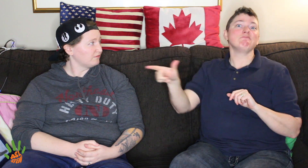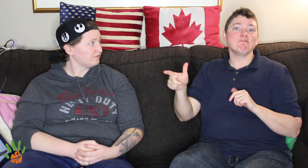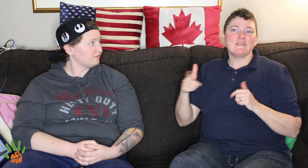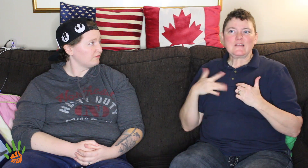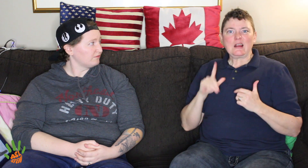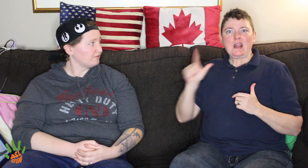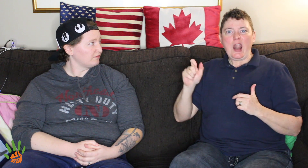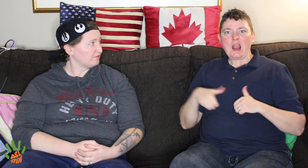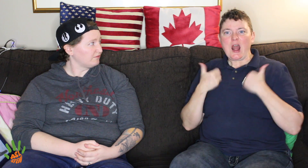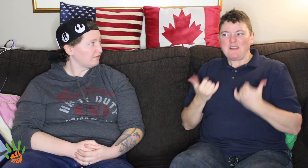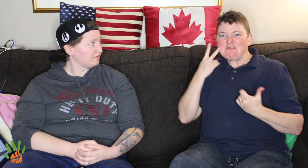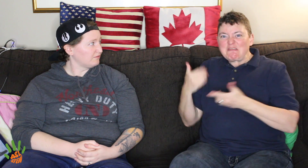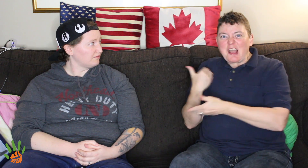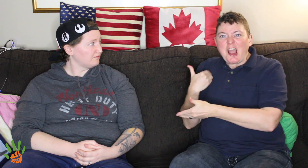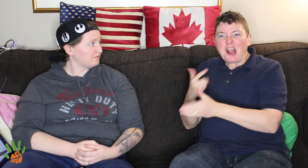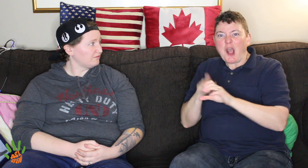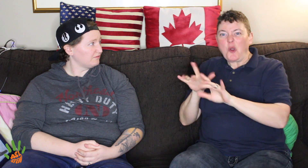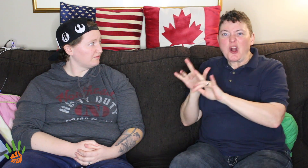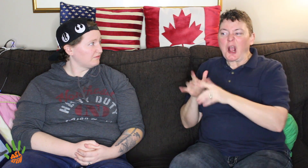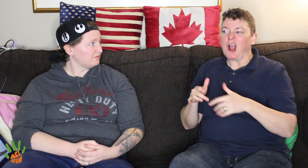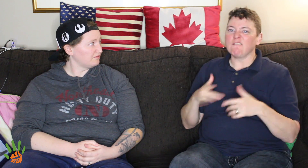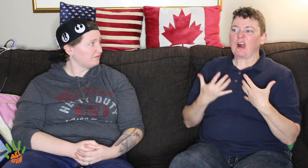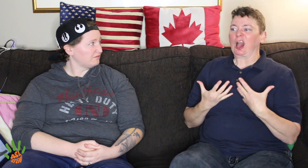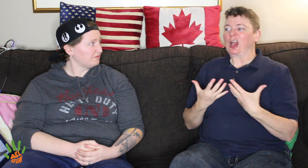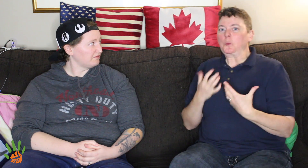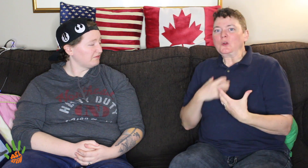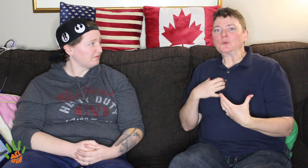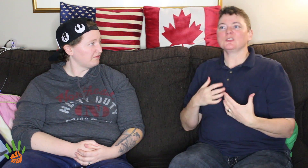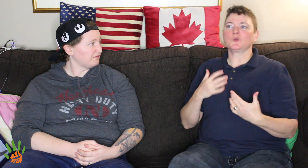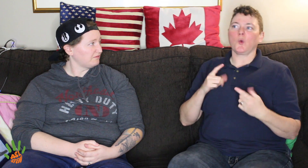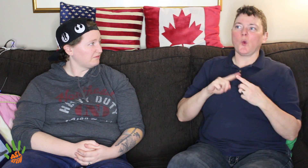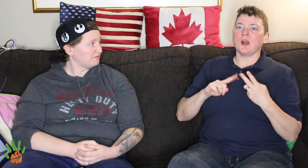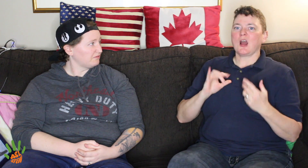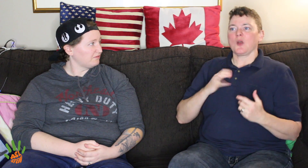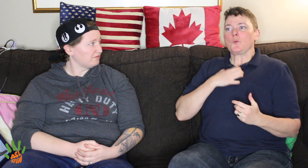and that was much later on in my life. I see young people going through such a hard time